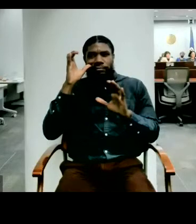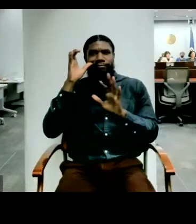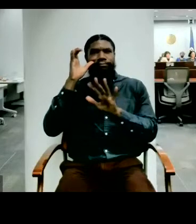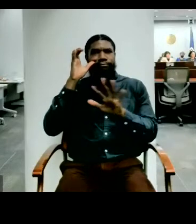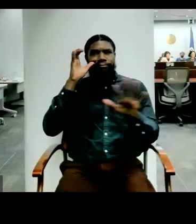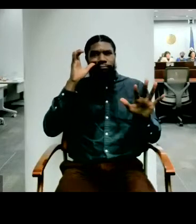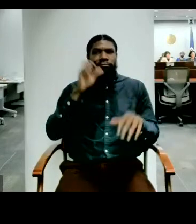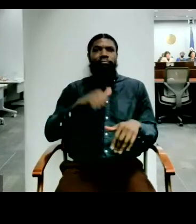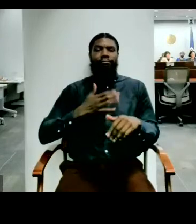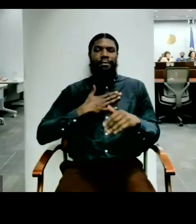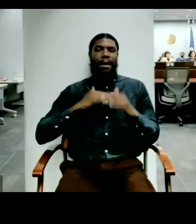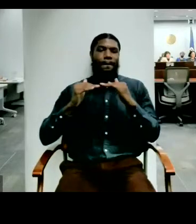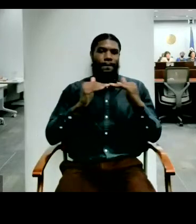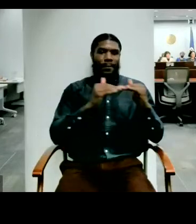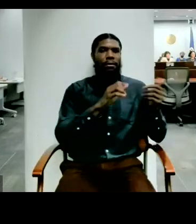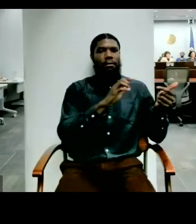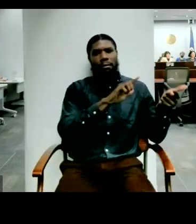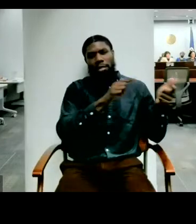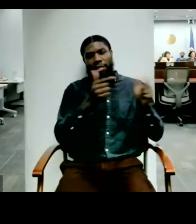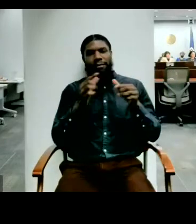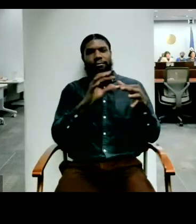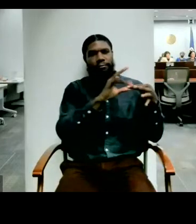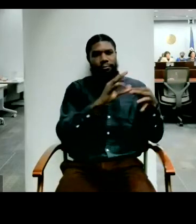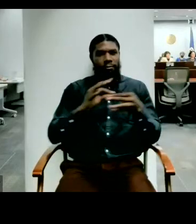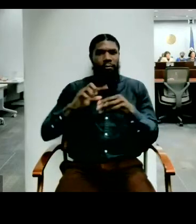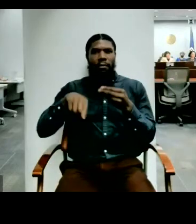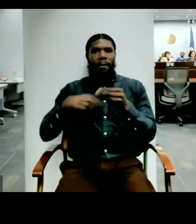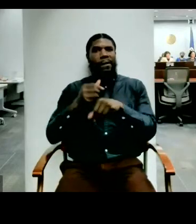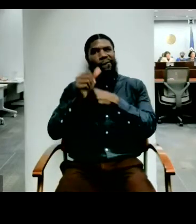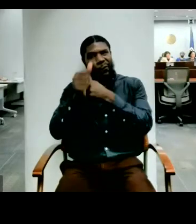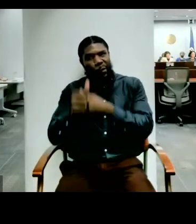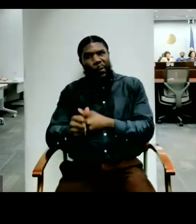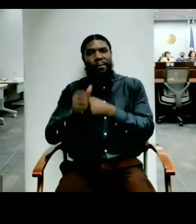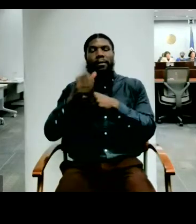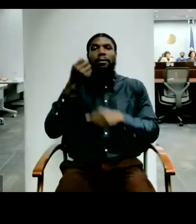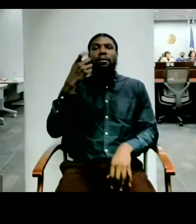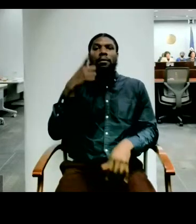[indiscernible] peers speak, there is a lot of perspective about litigation even more aggressive.